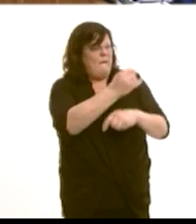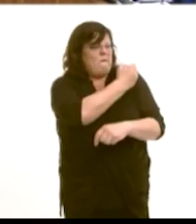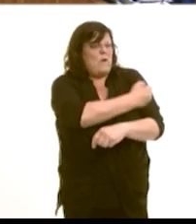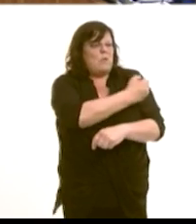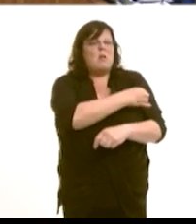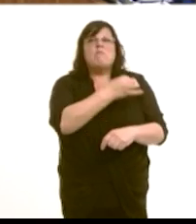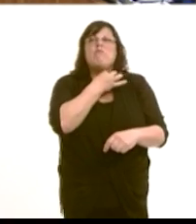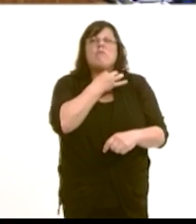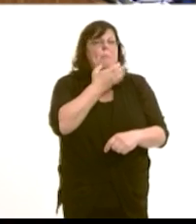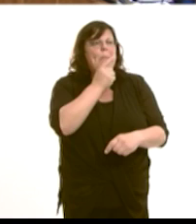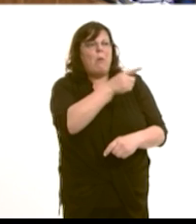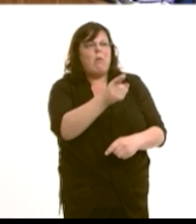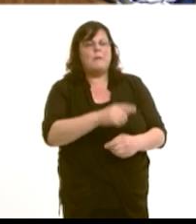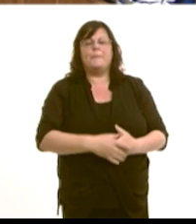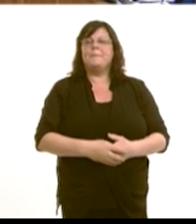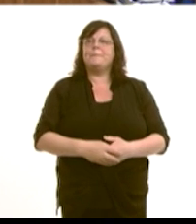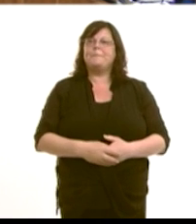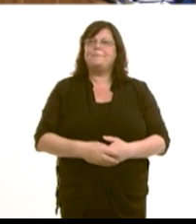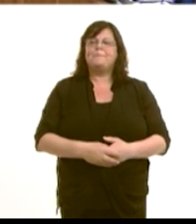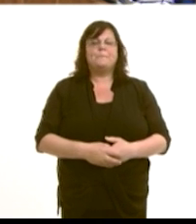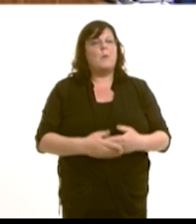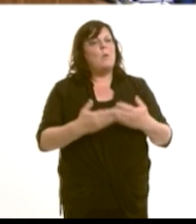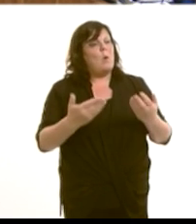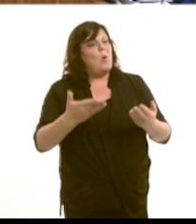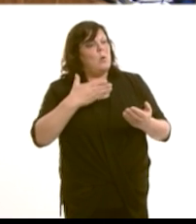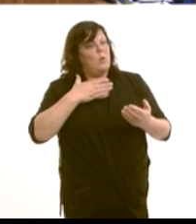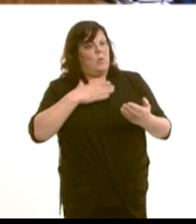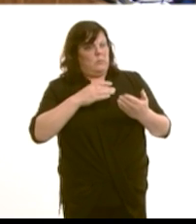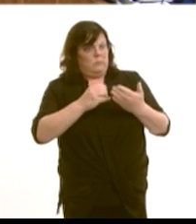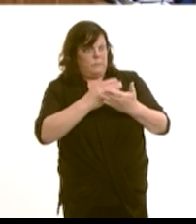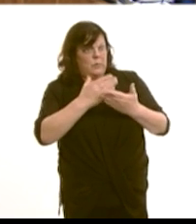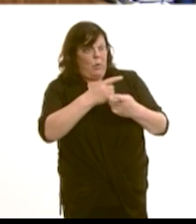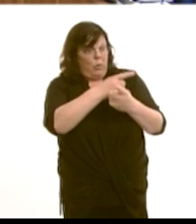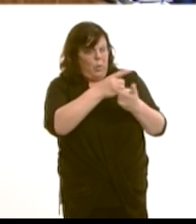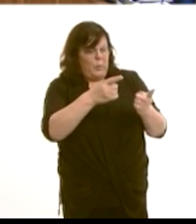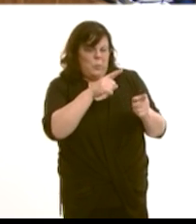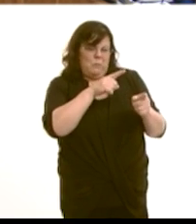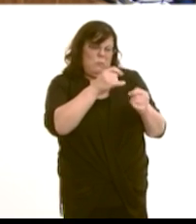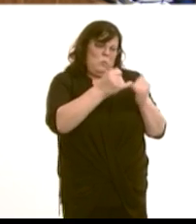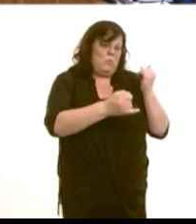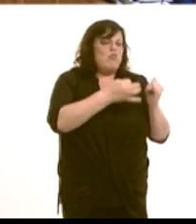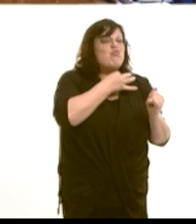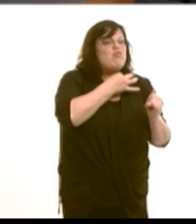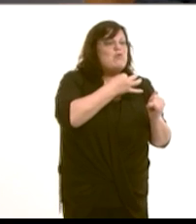Carwyn Jones: We want to ensure, of course, that those who are most vulnerable do not suffer as a result of decisions taken elsewhere.